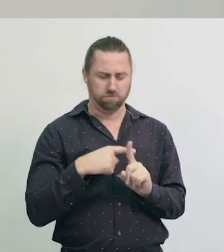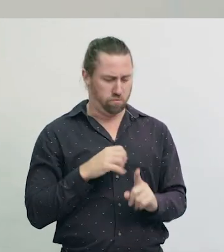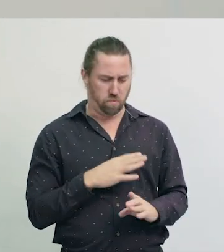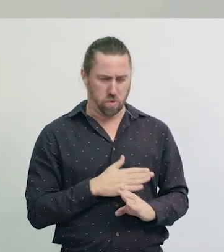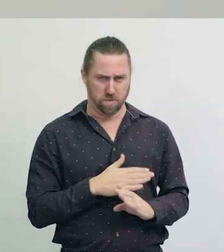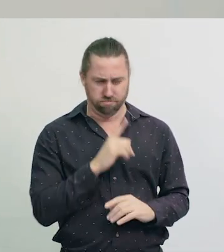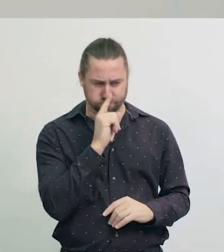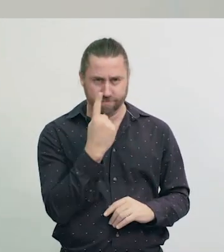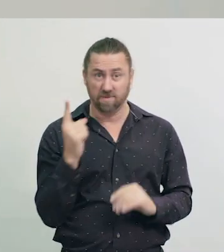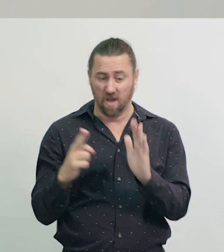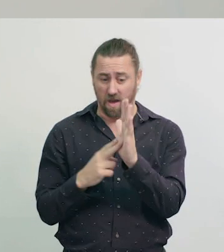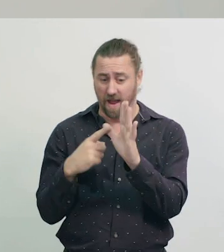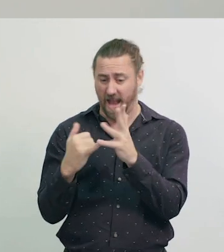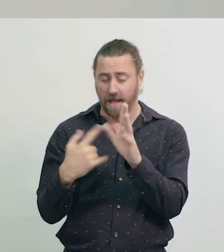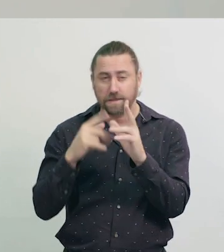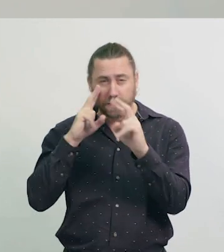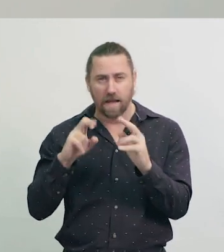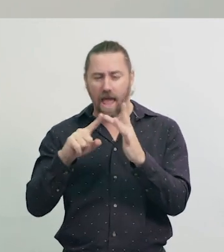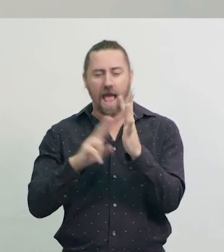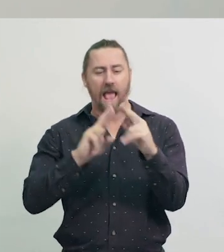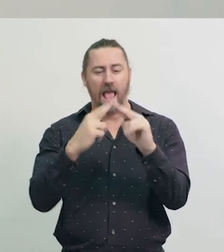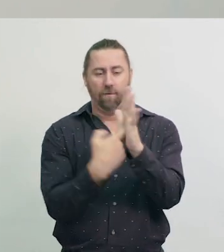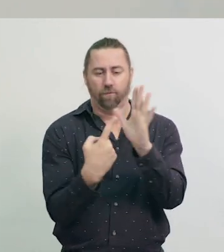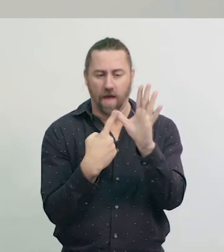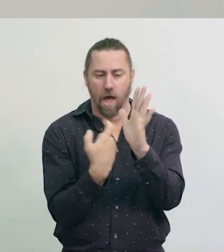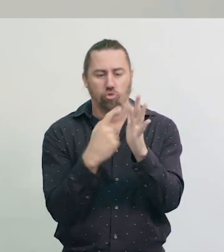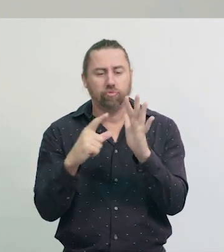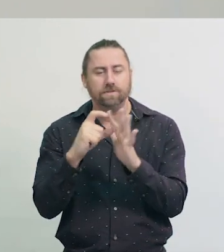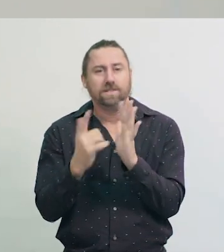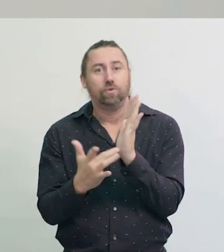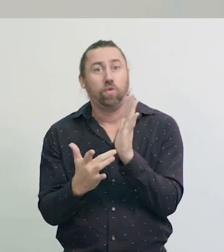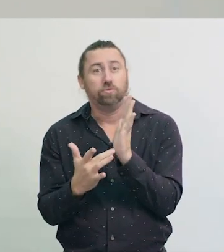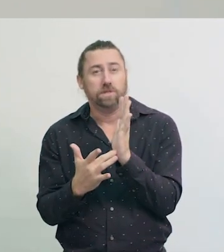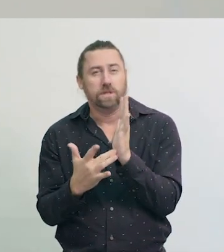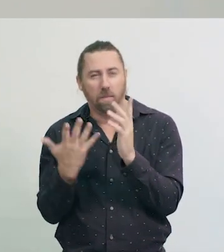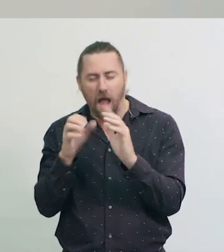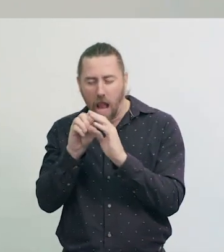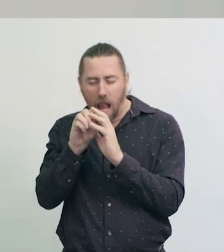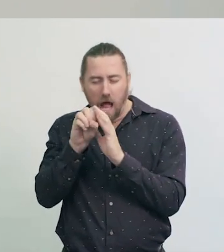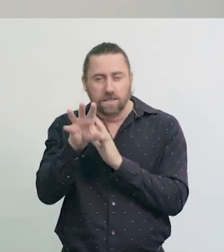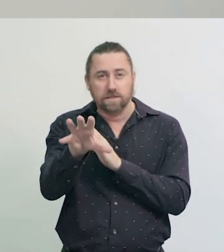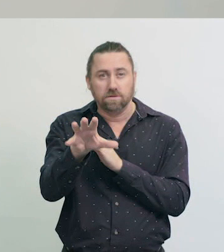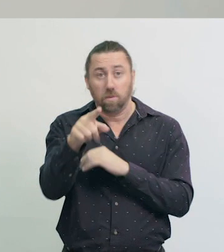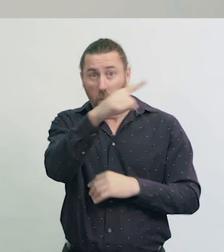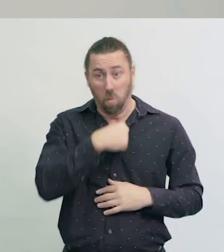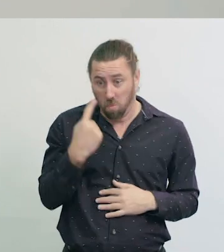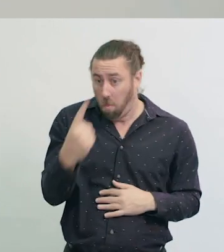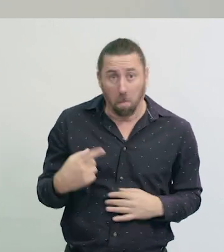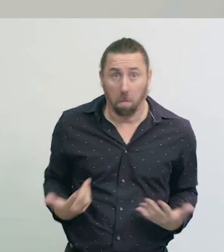So, NASA tried out infrared technology. Infrared light energy cannot be seen by the human eye.